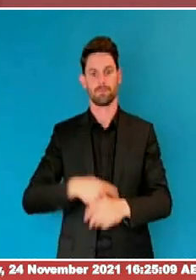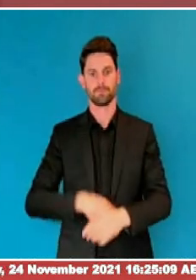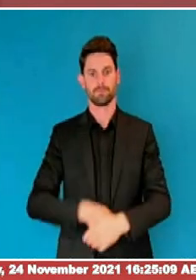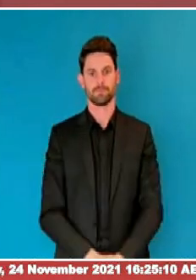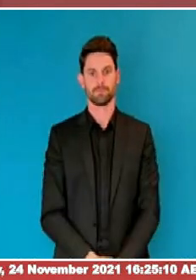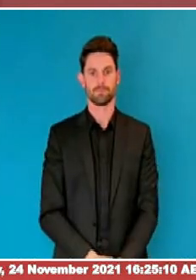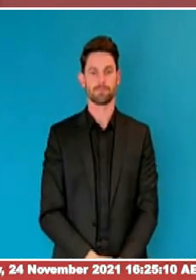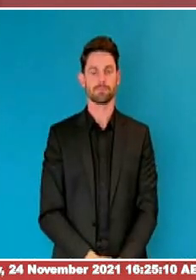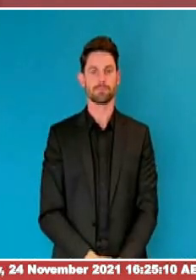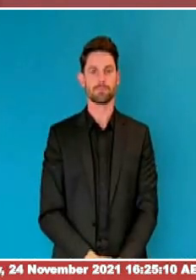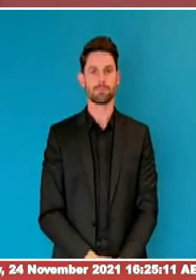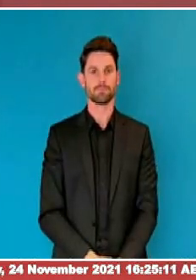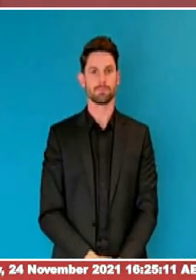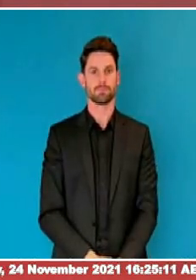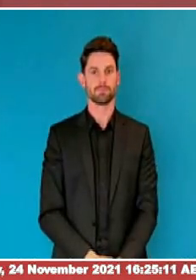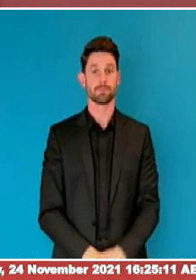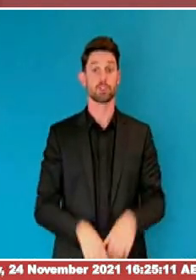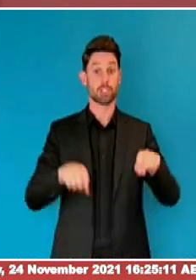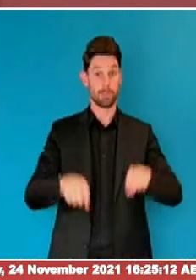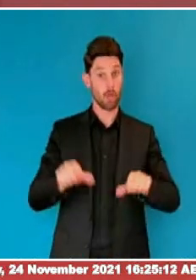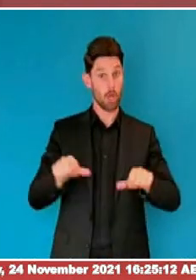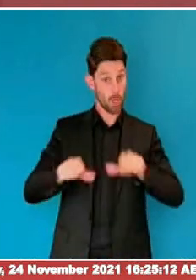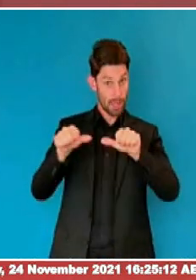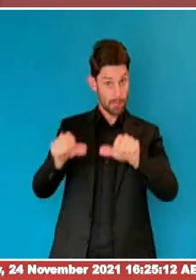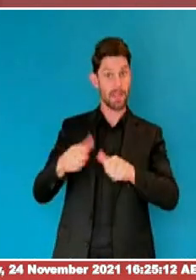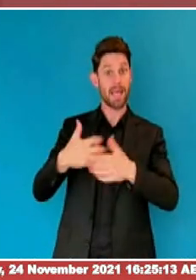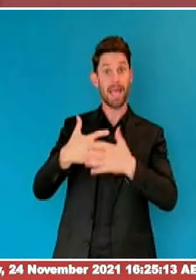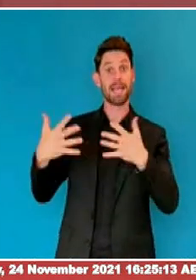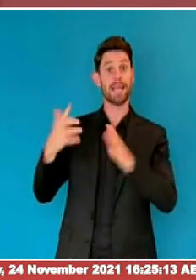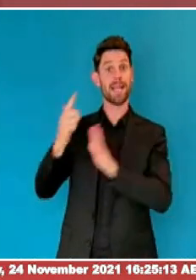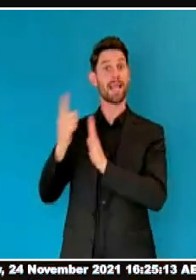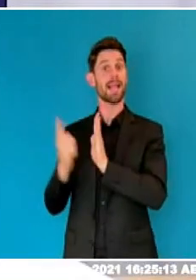I assume that there are no questions from any of the legally represented parties?